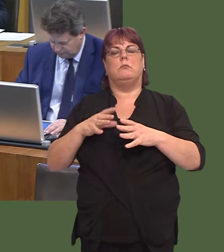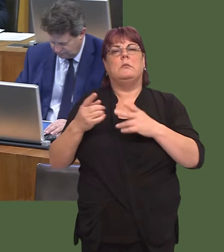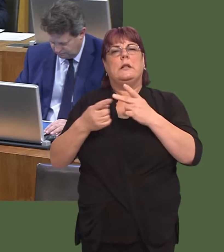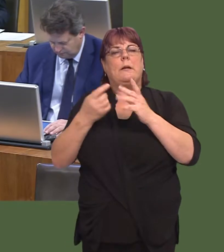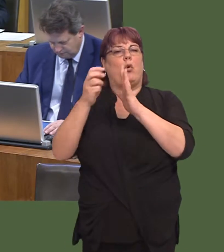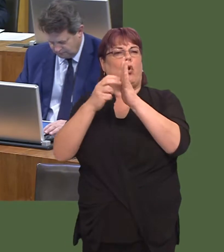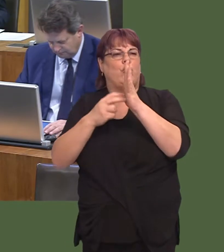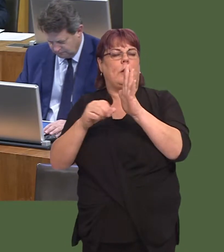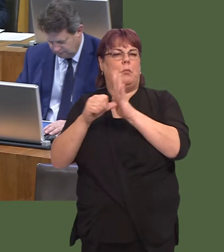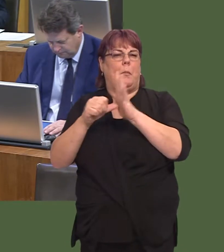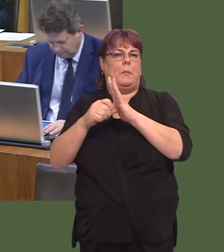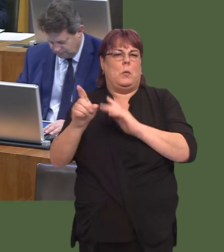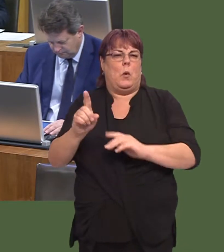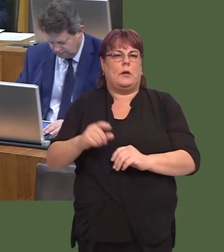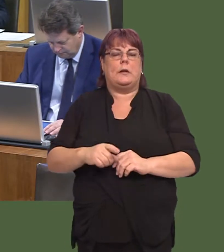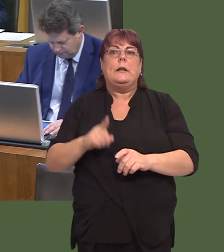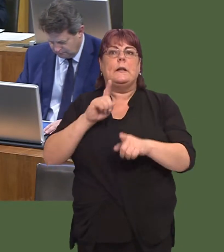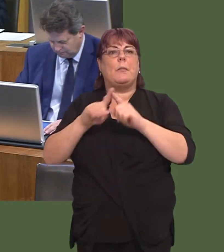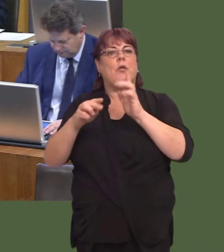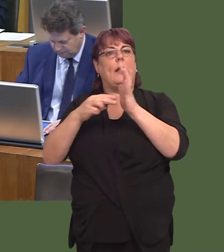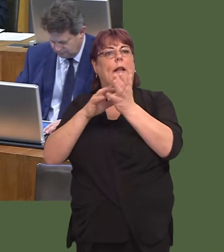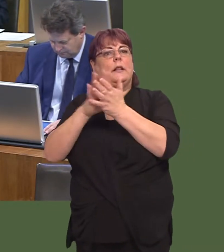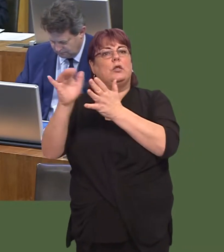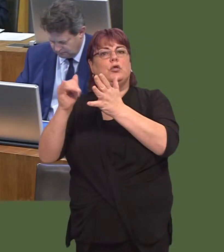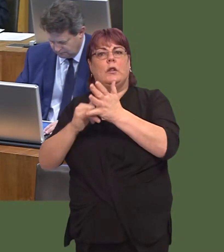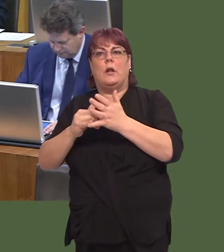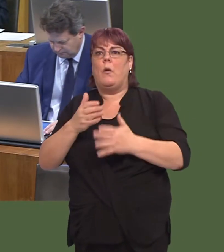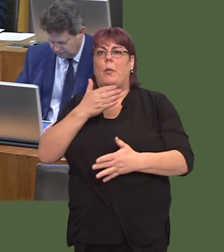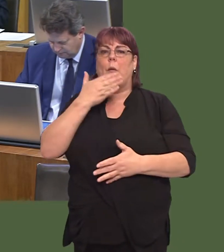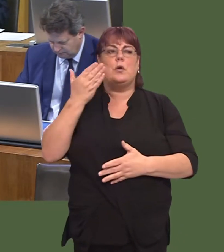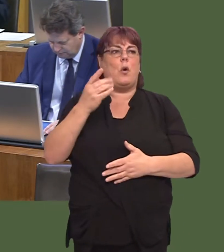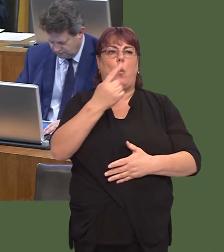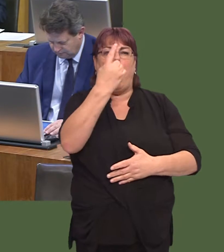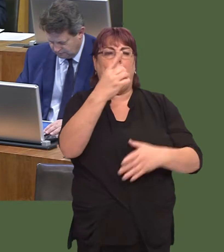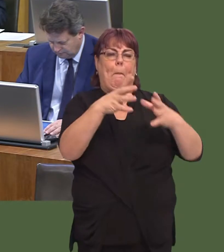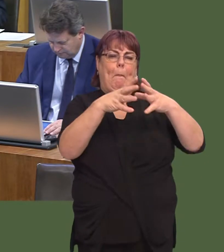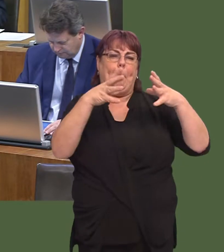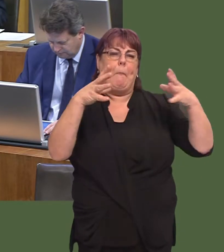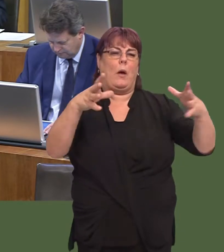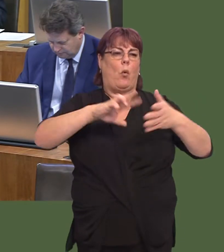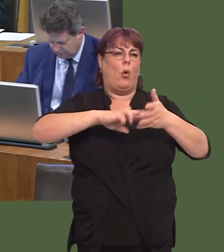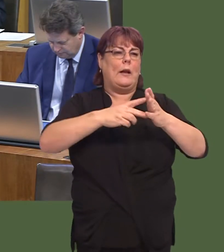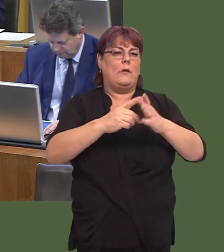that there wasnít a business or an organisation large enough to ensure that they could get